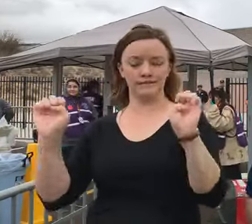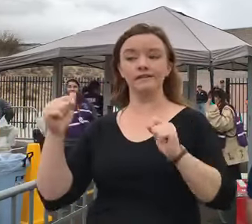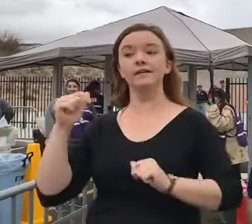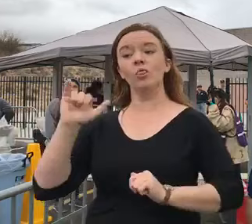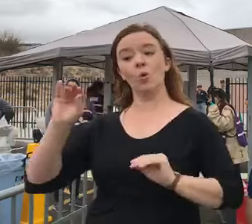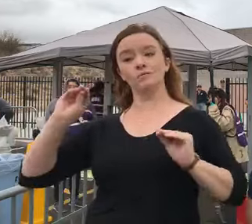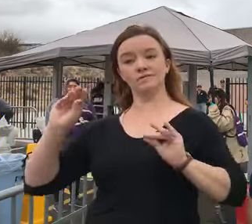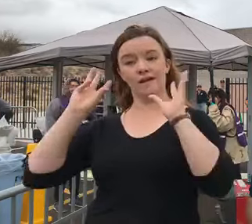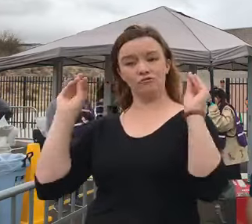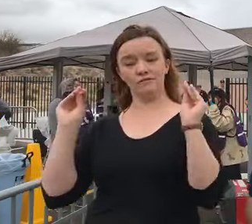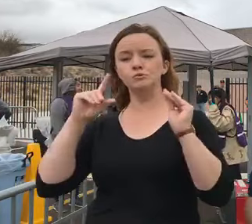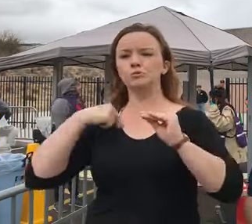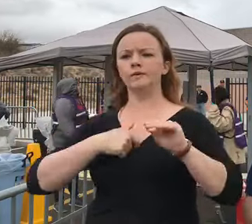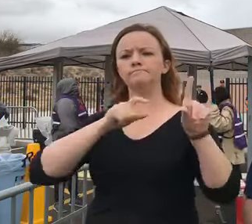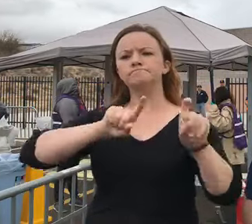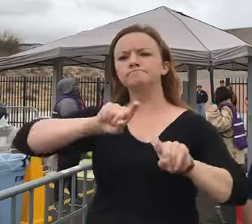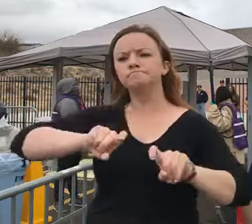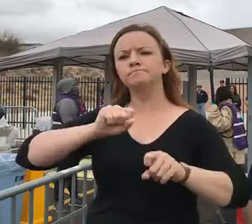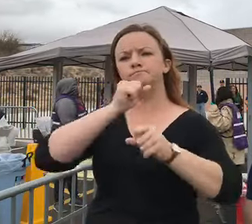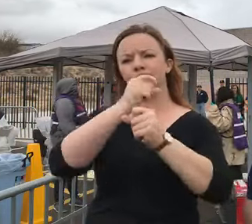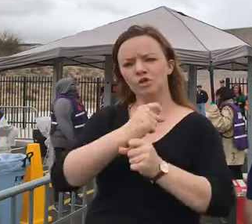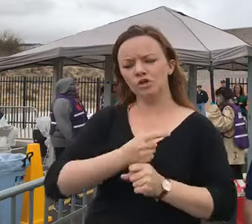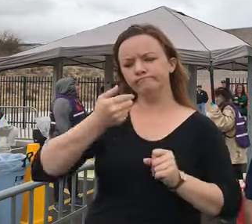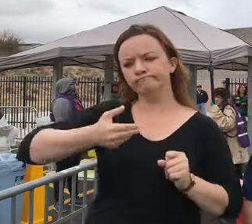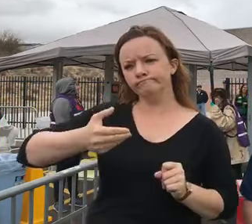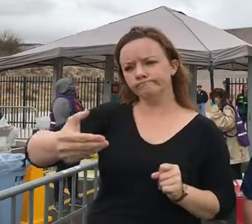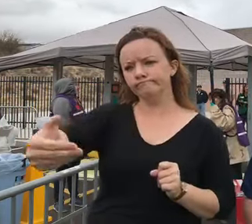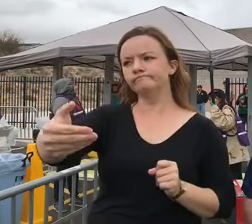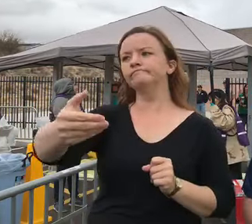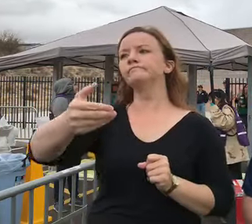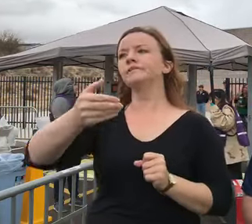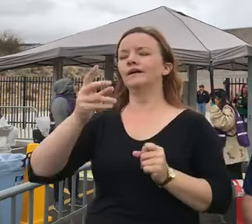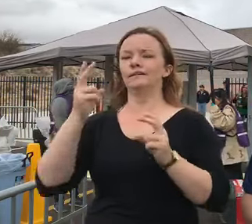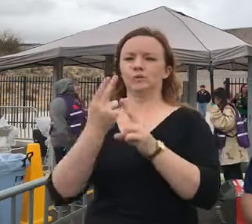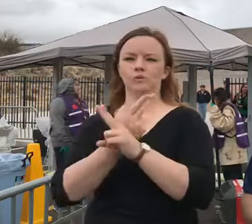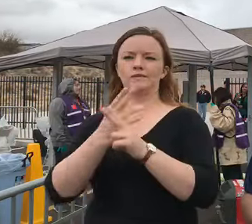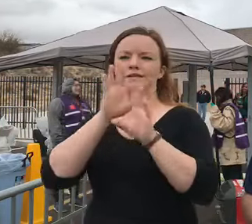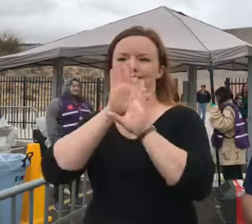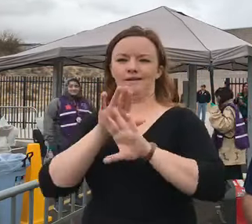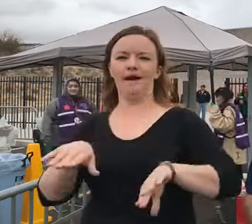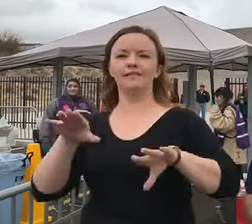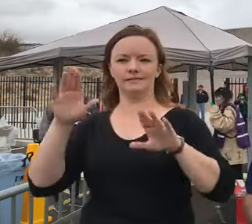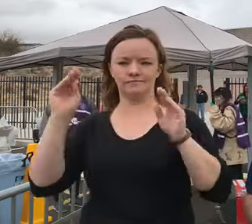annually, and they're tested on a regular basis on a silent test to make sure that they're always functioning properly.